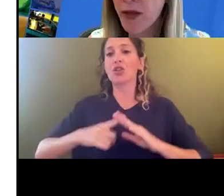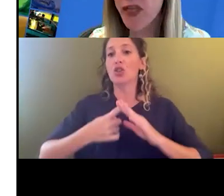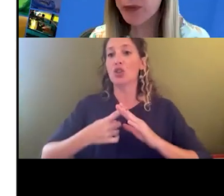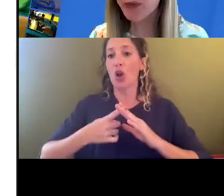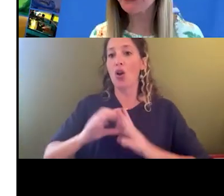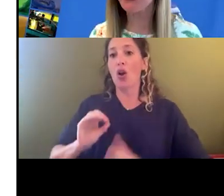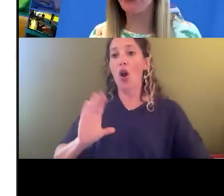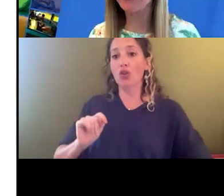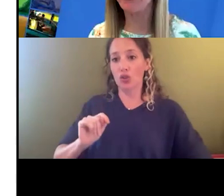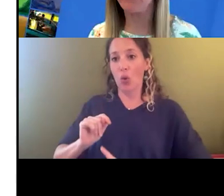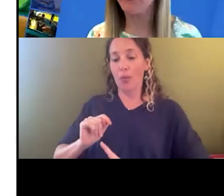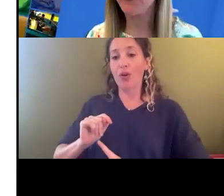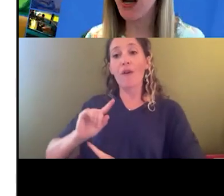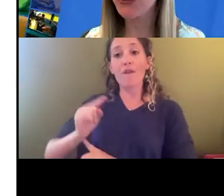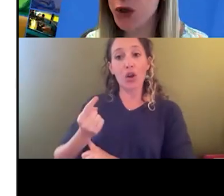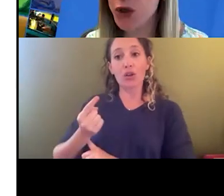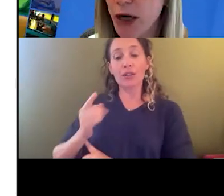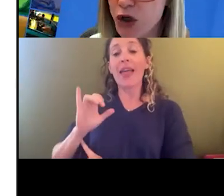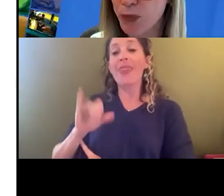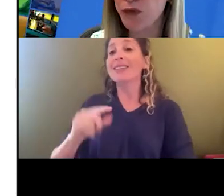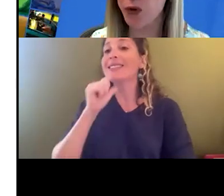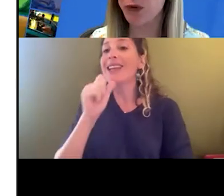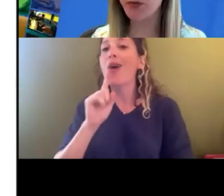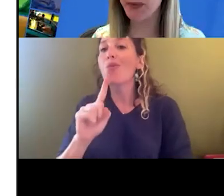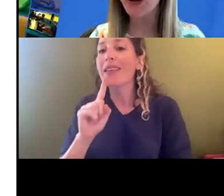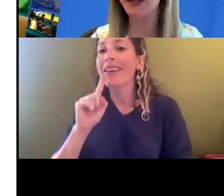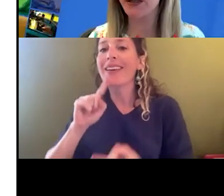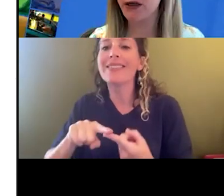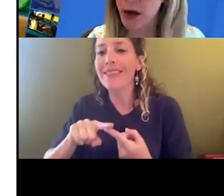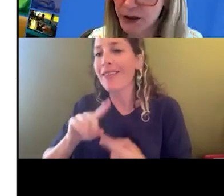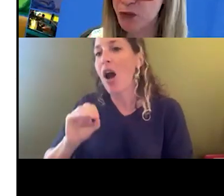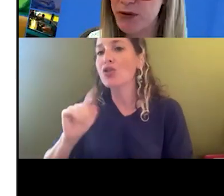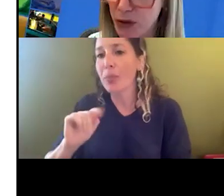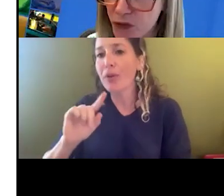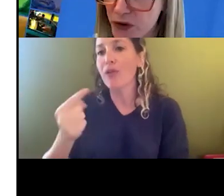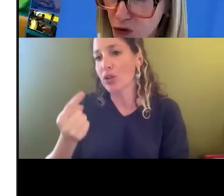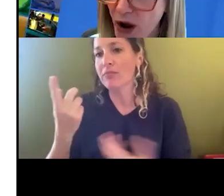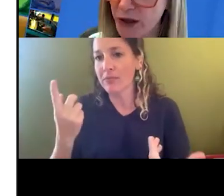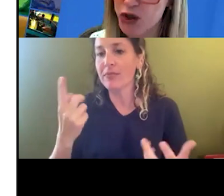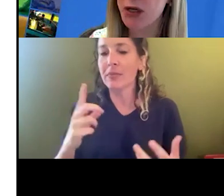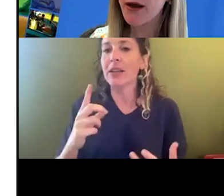that really isn't until October 1st, because as a customer service strategy,